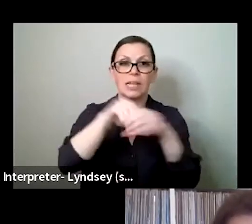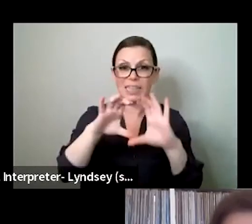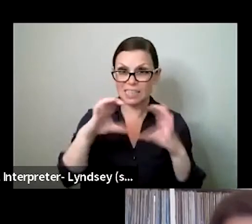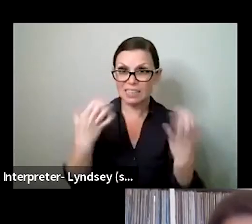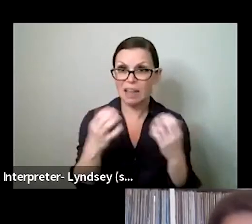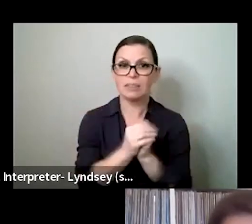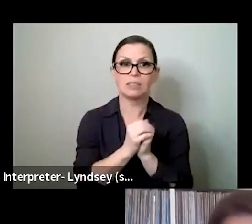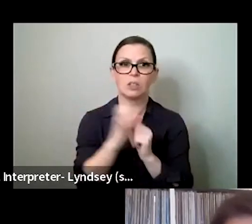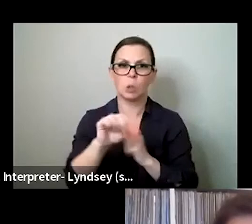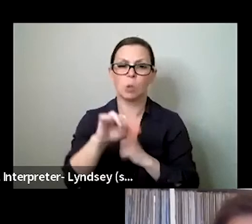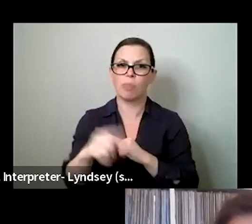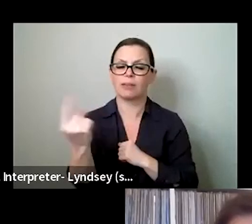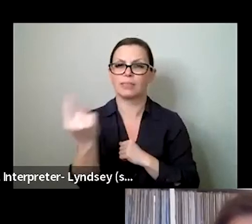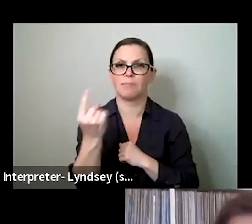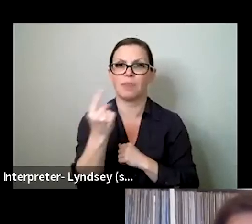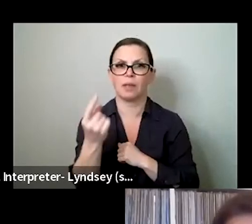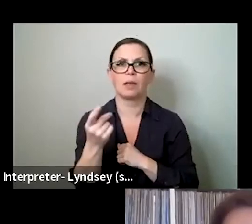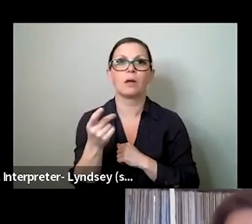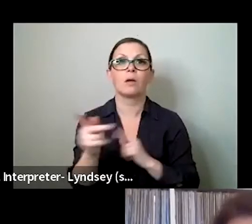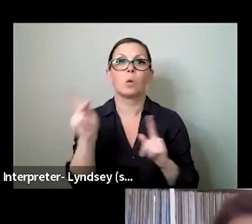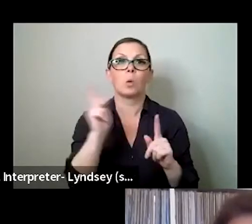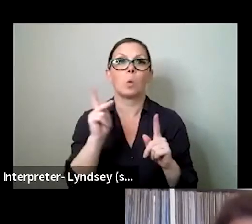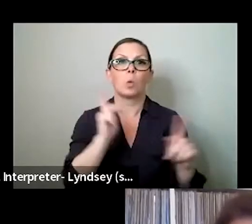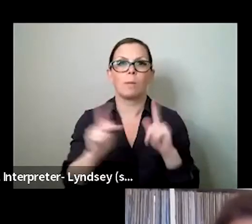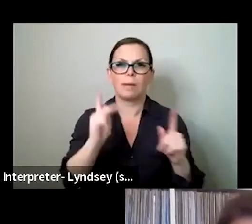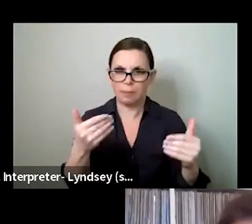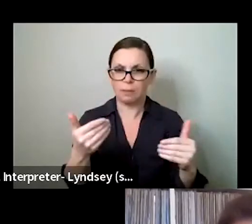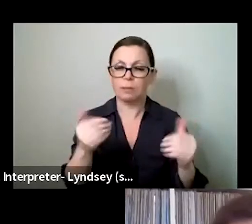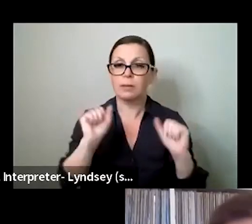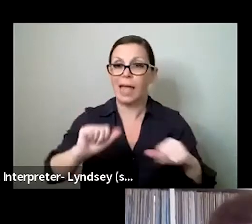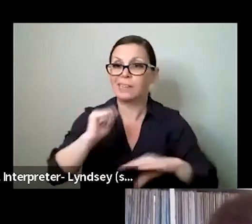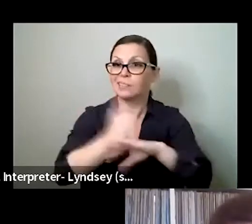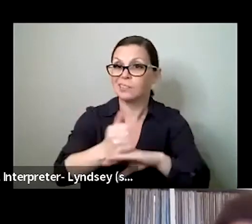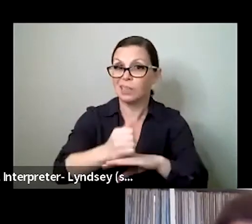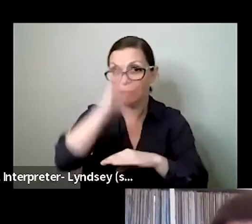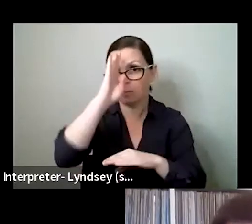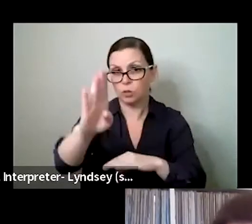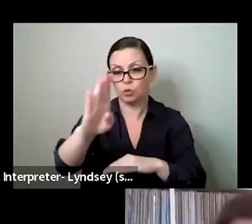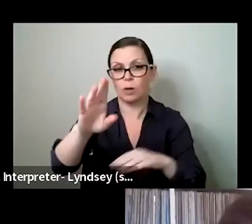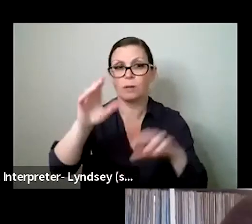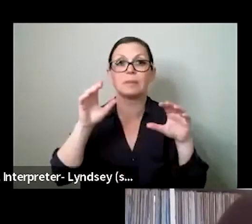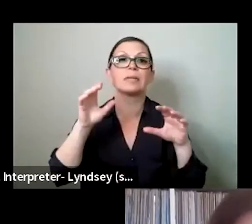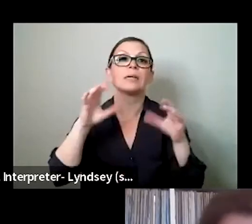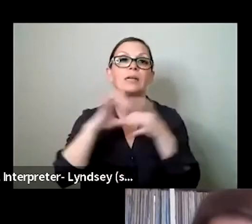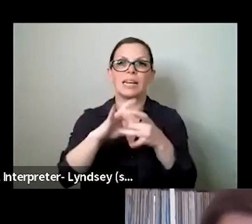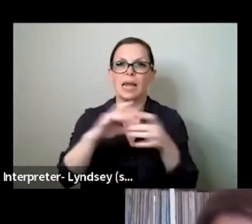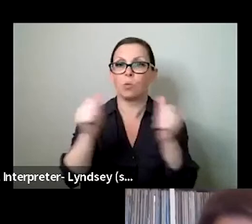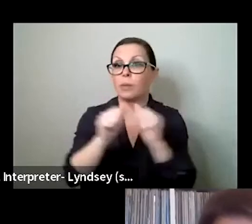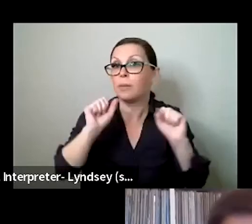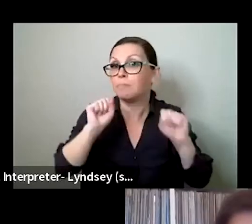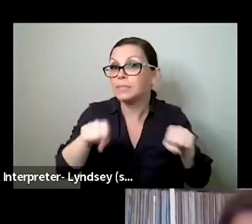And that's the one place where people can have sort of a direct connection to a potential employer, get to show off a little bit.